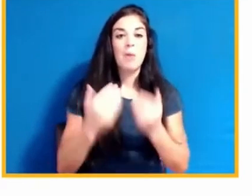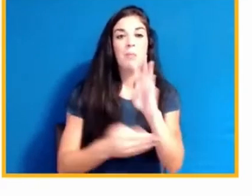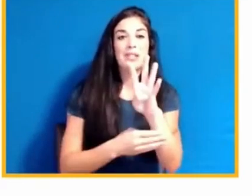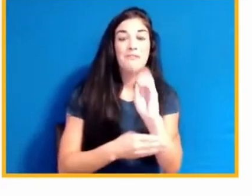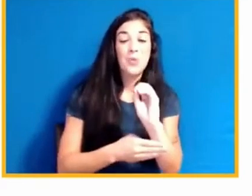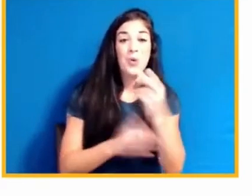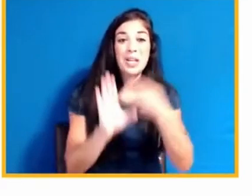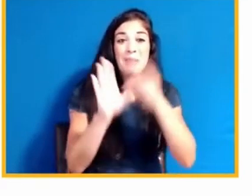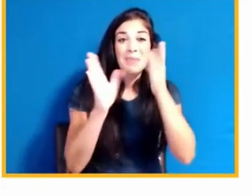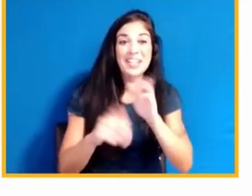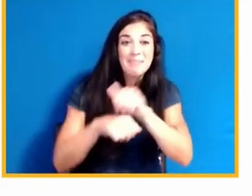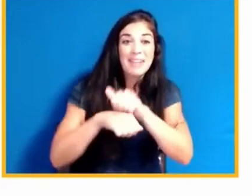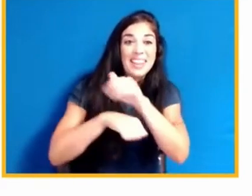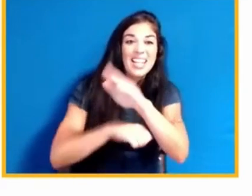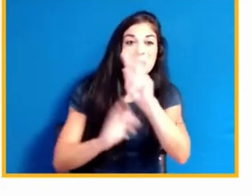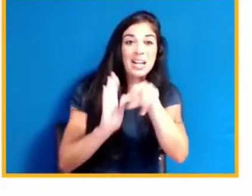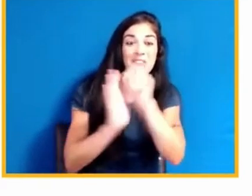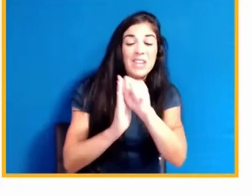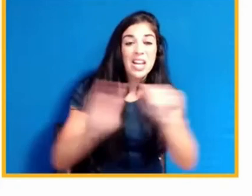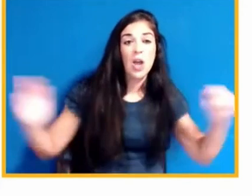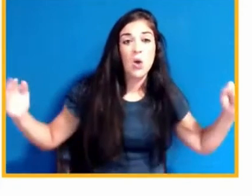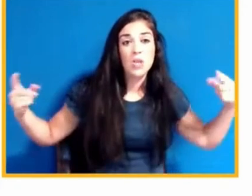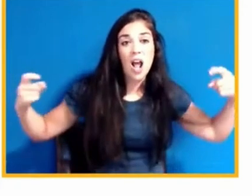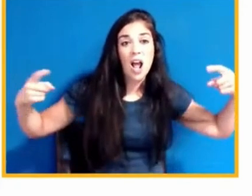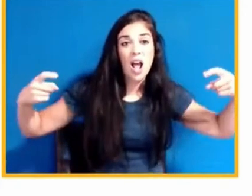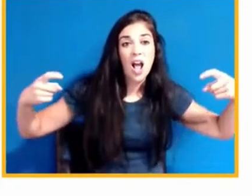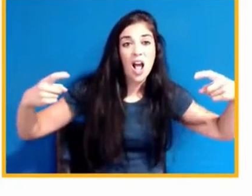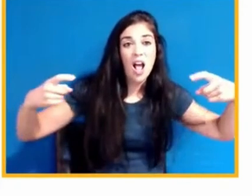nearly submitted videos from all around the world from different venues,